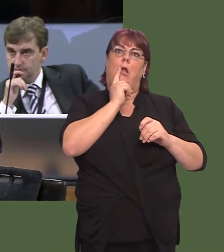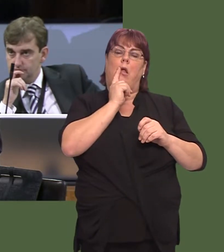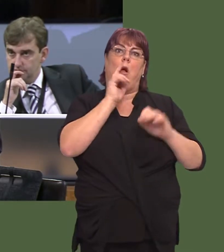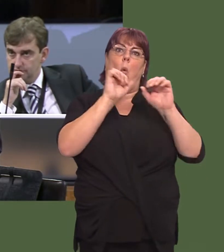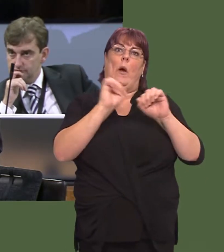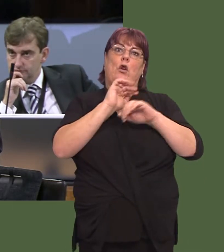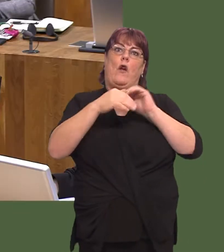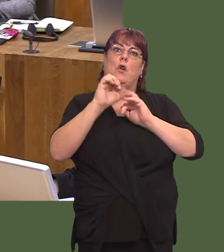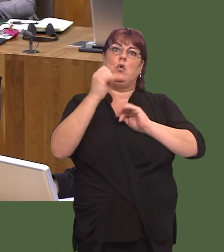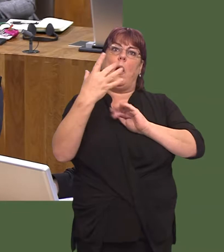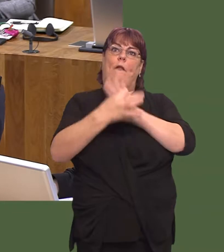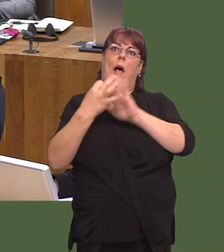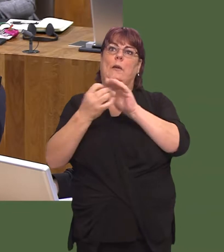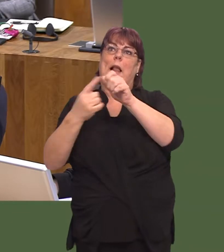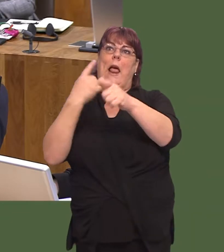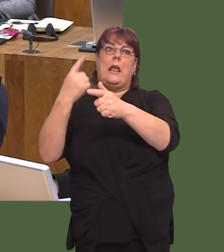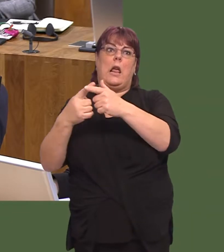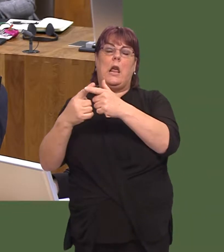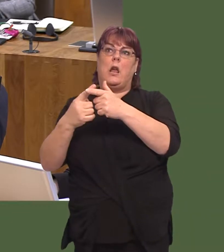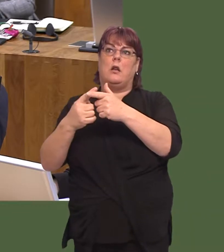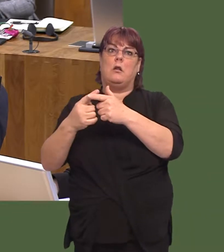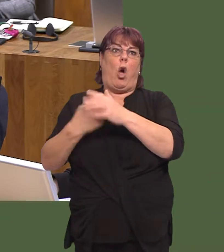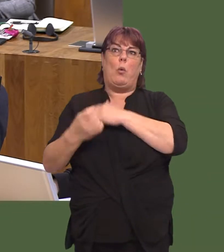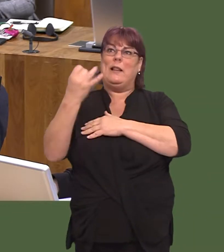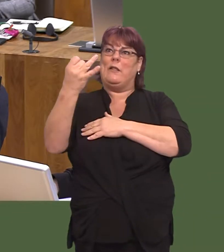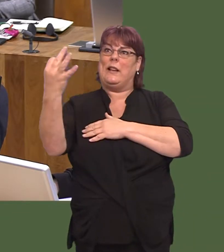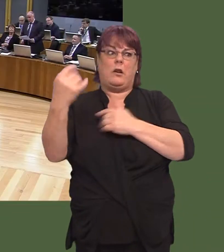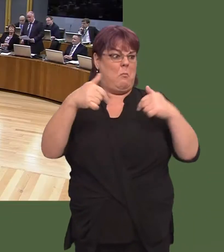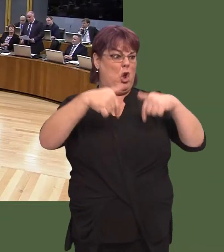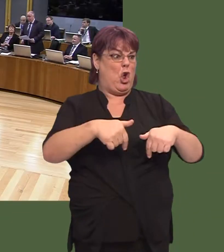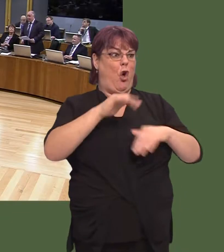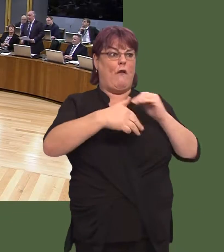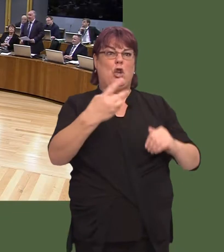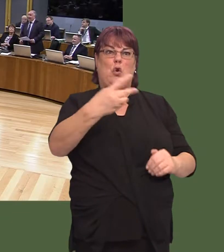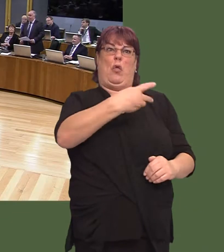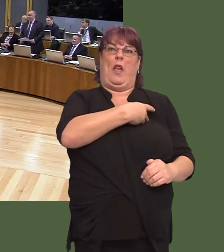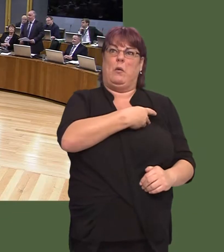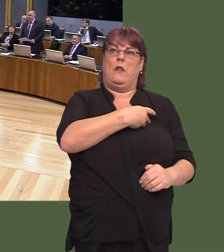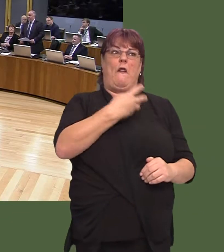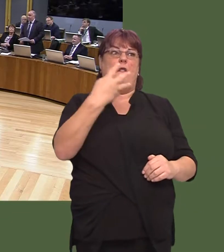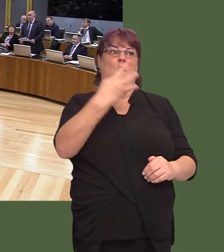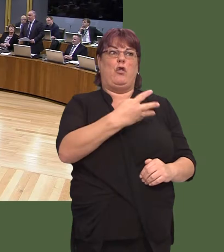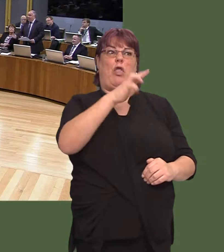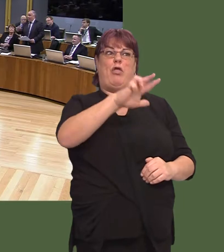million people 12 hours or more in A&E. In Wales, the figure was 2,438 out of a population of 3 million.